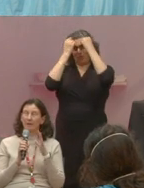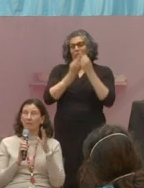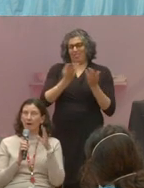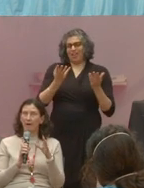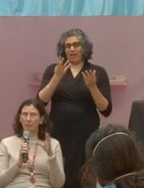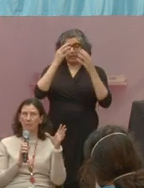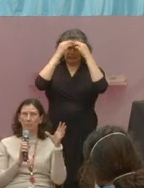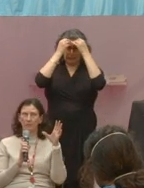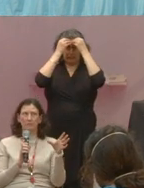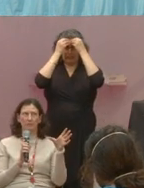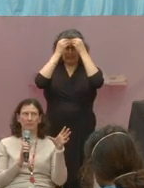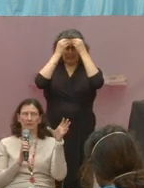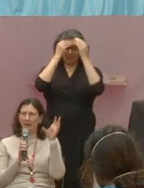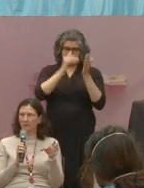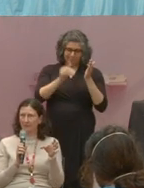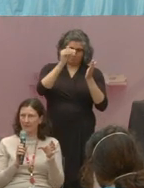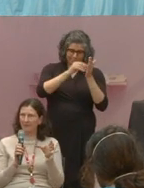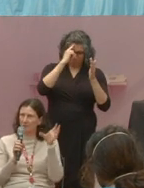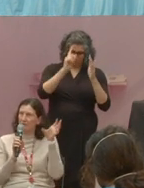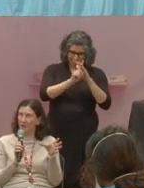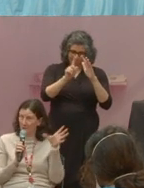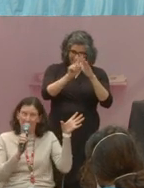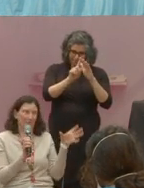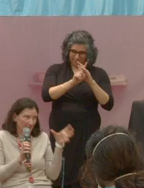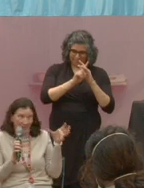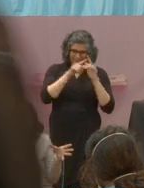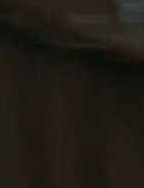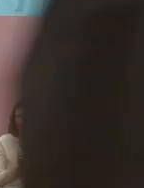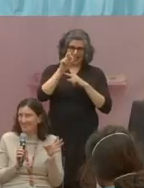quite a lot when this gallery was checked, we selected this